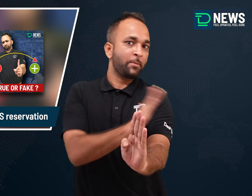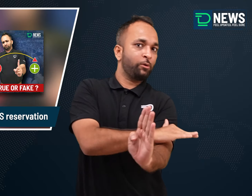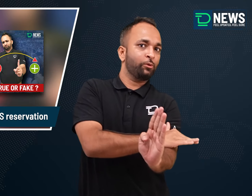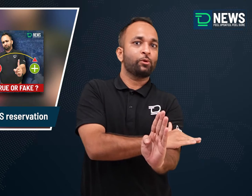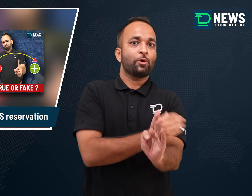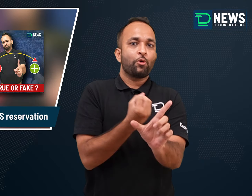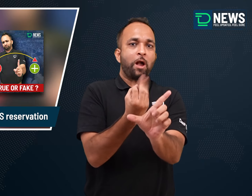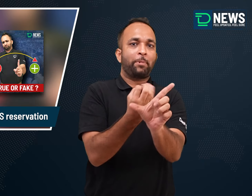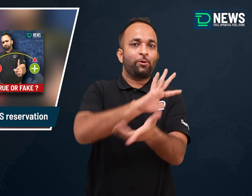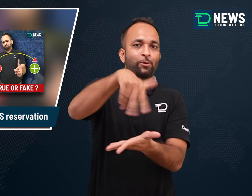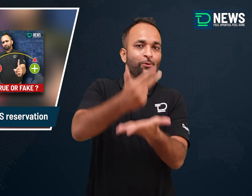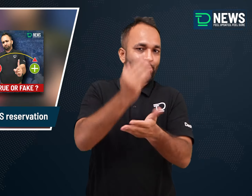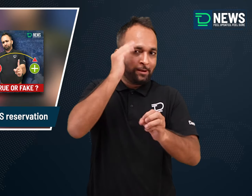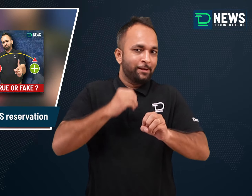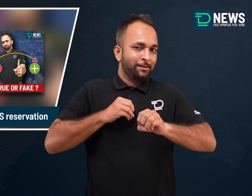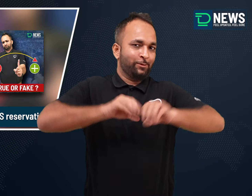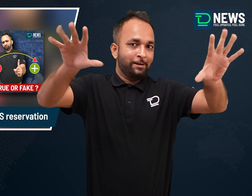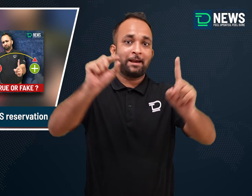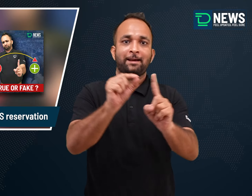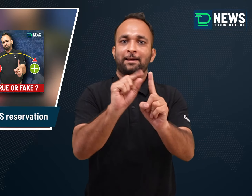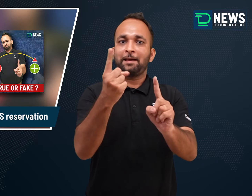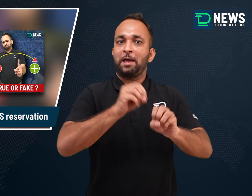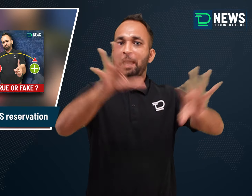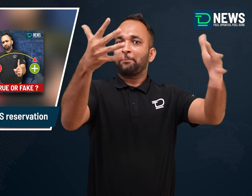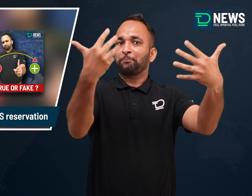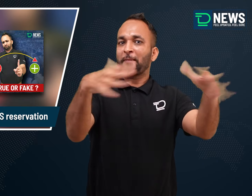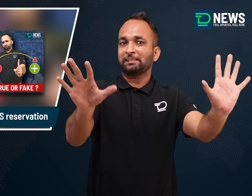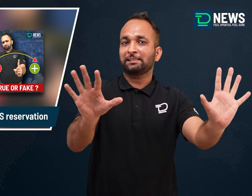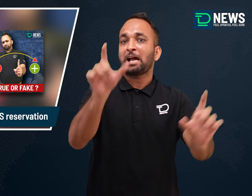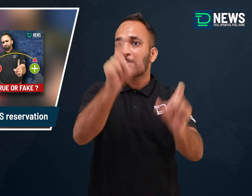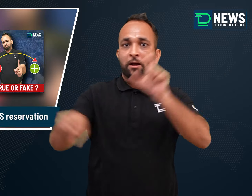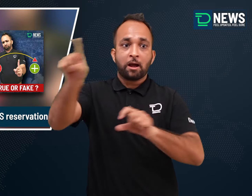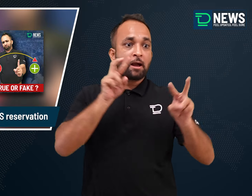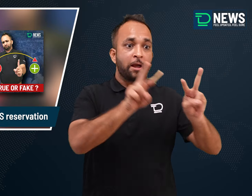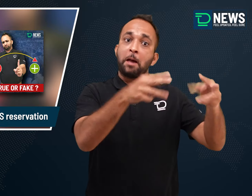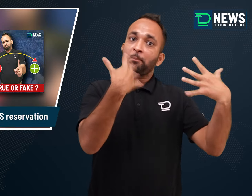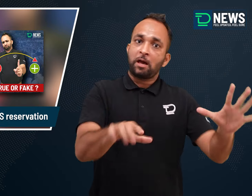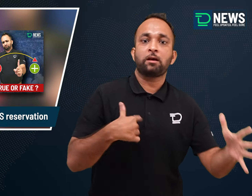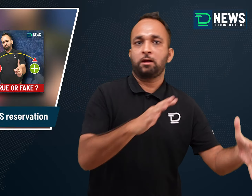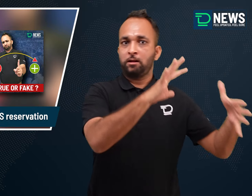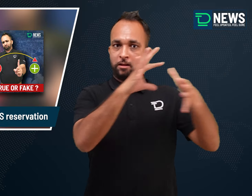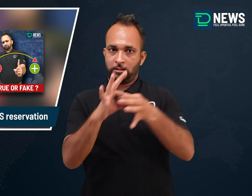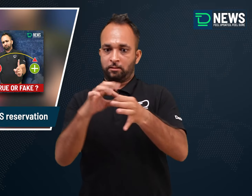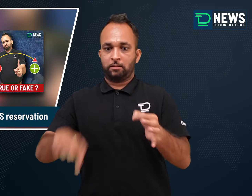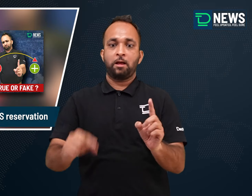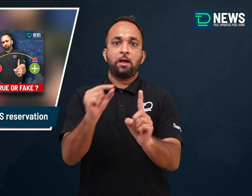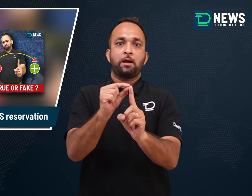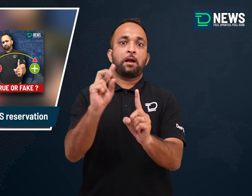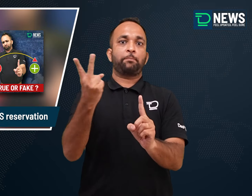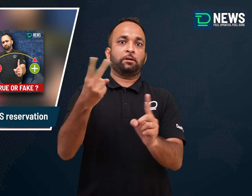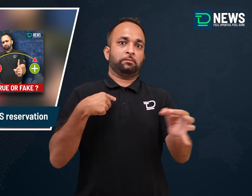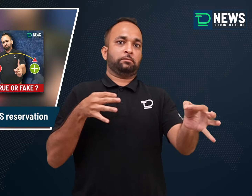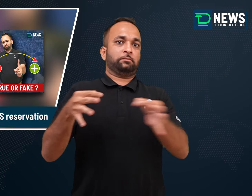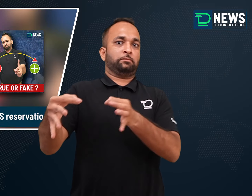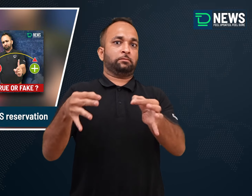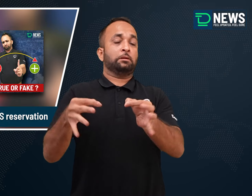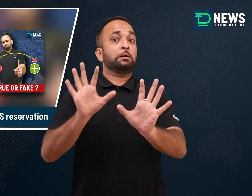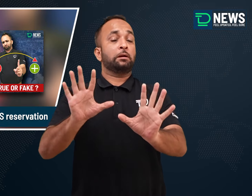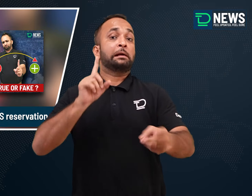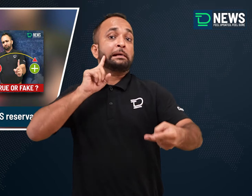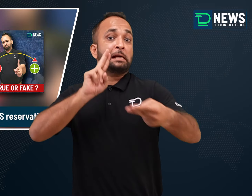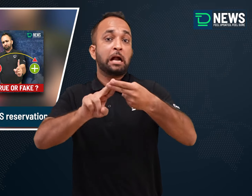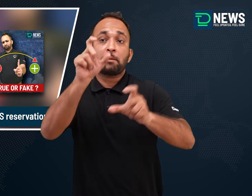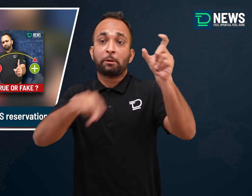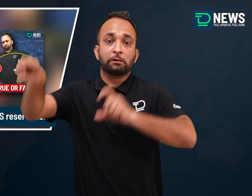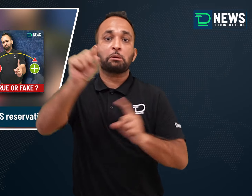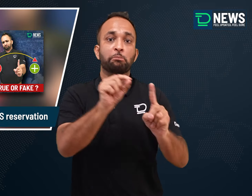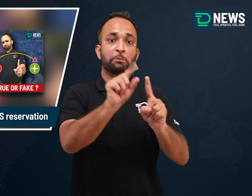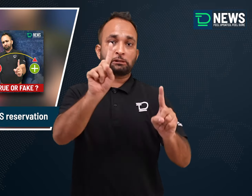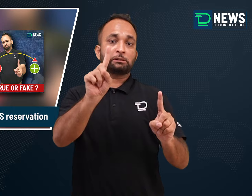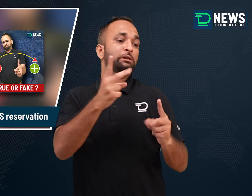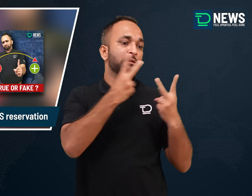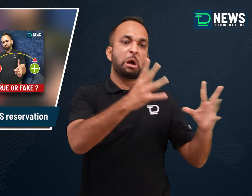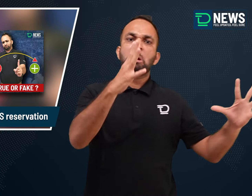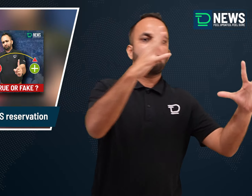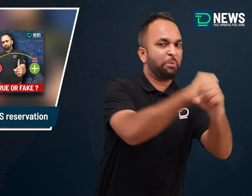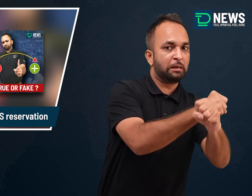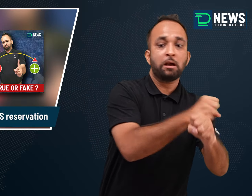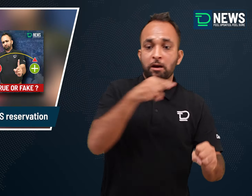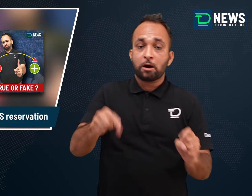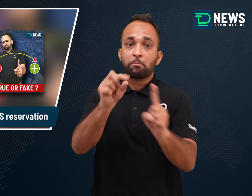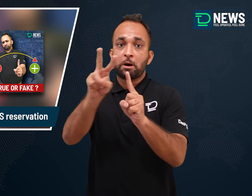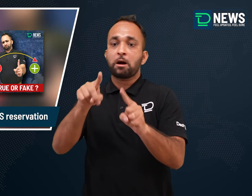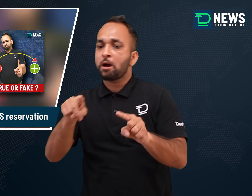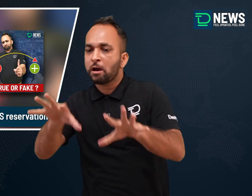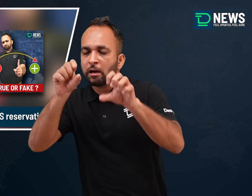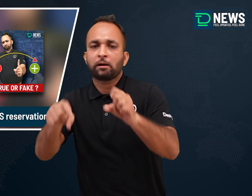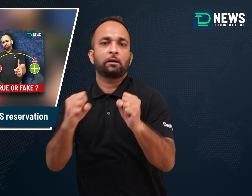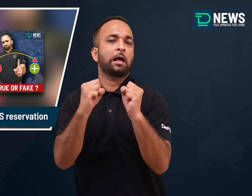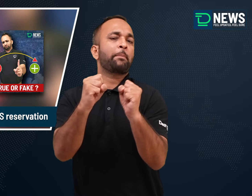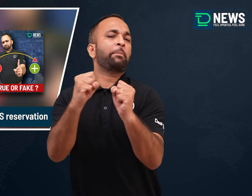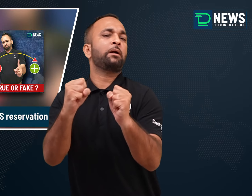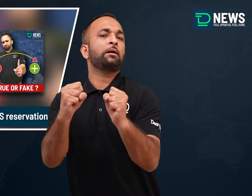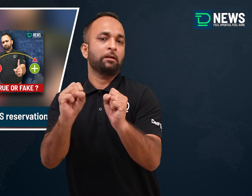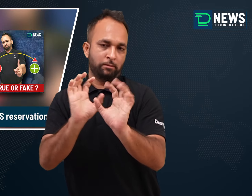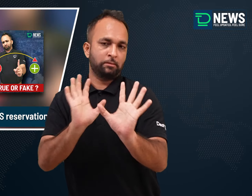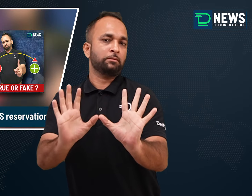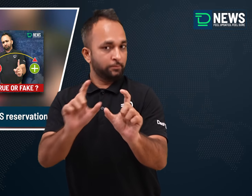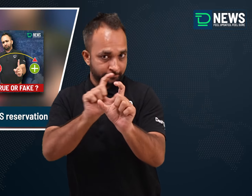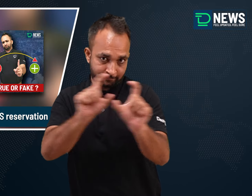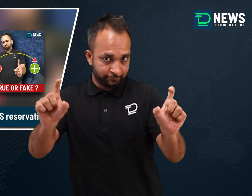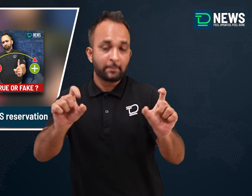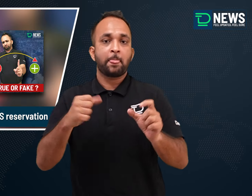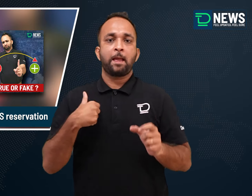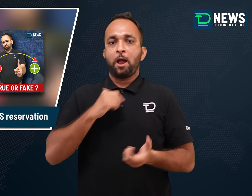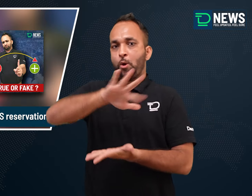Before watching this video, kindle watch part 1 if not you will understand nothing.